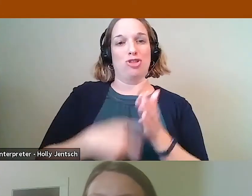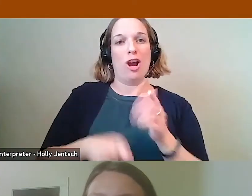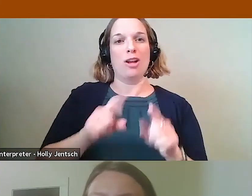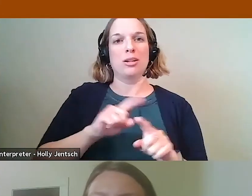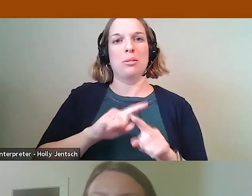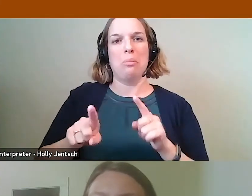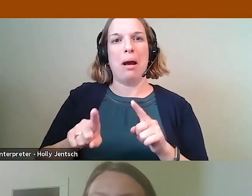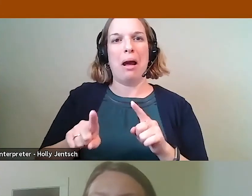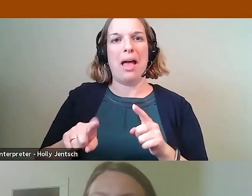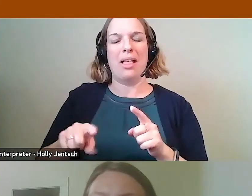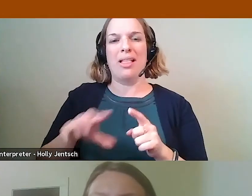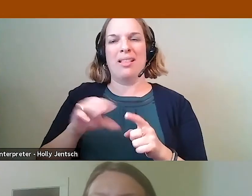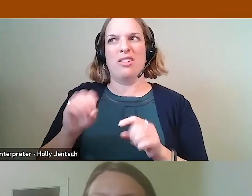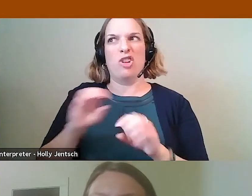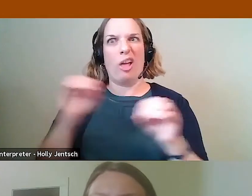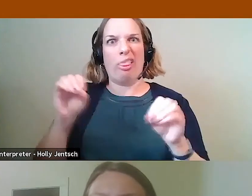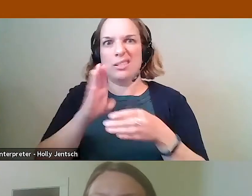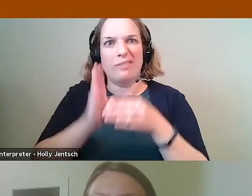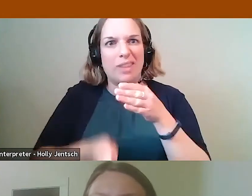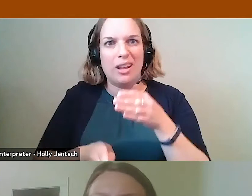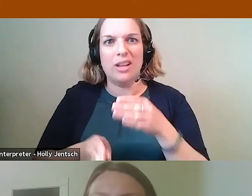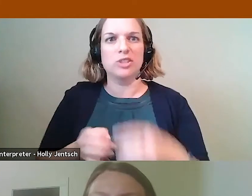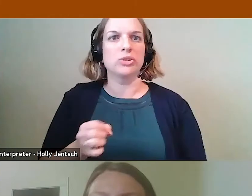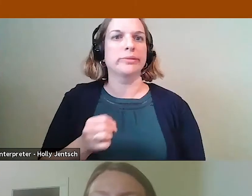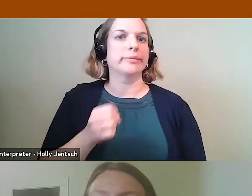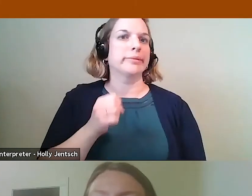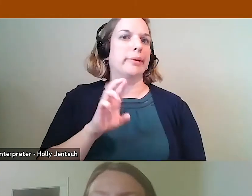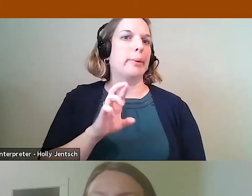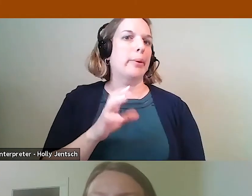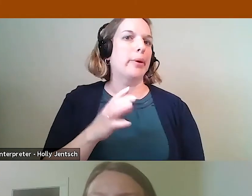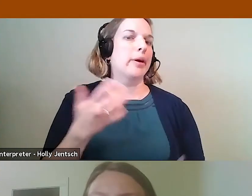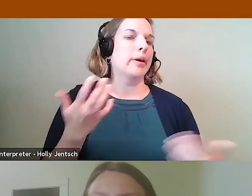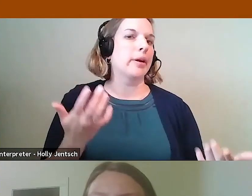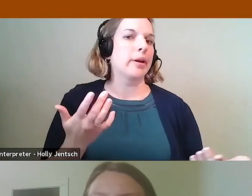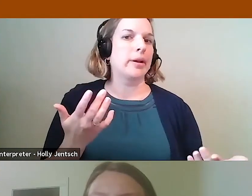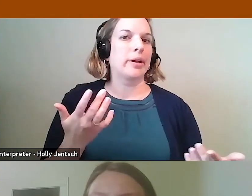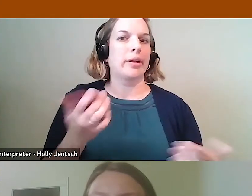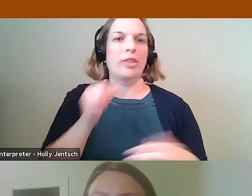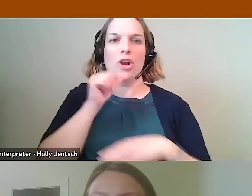or, you know, they're not hitting any of those